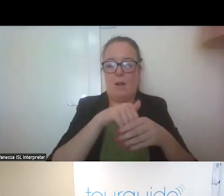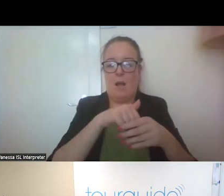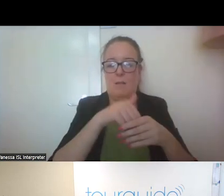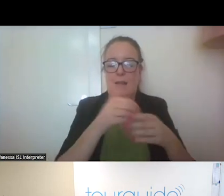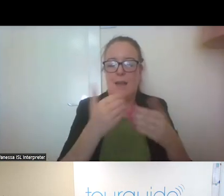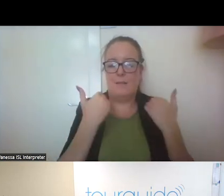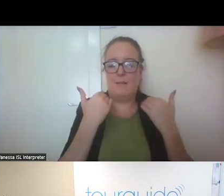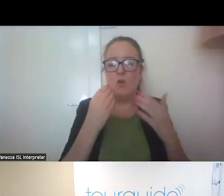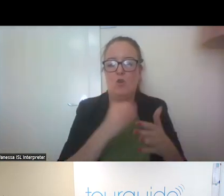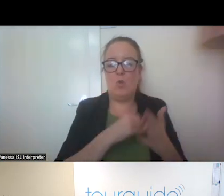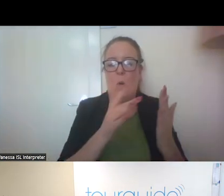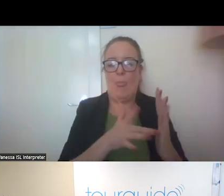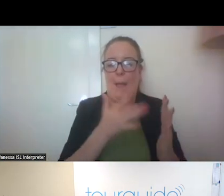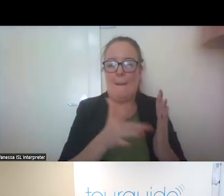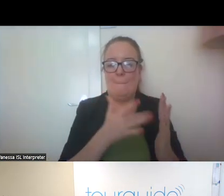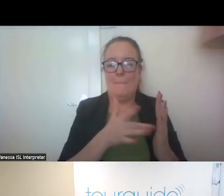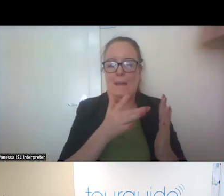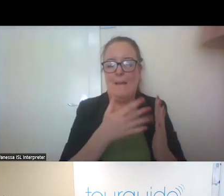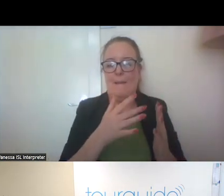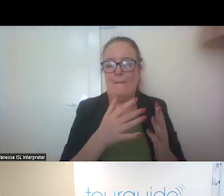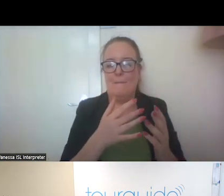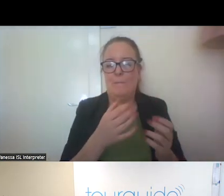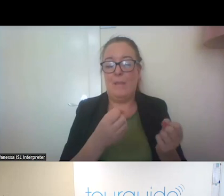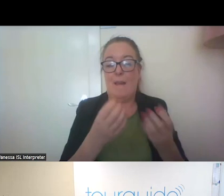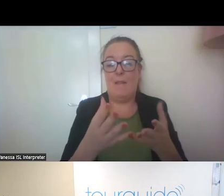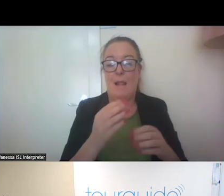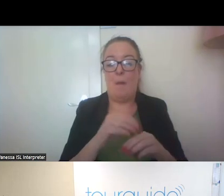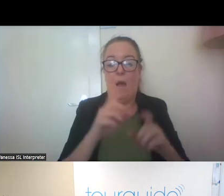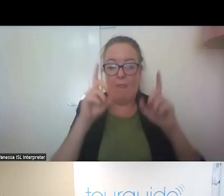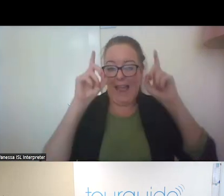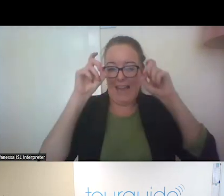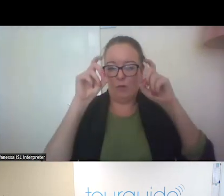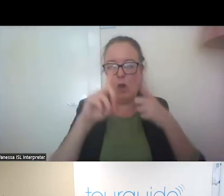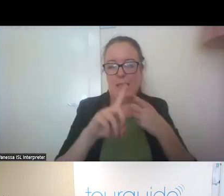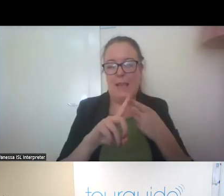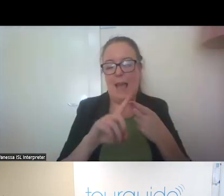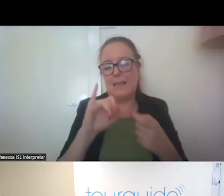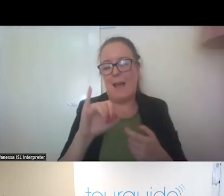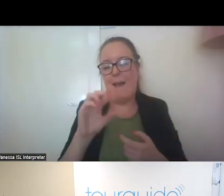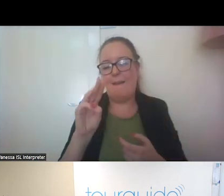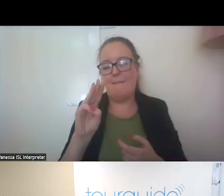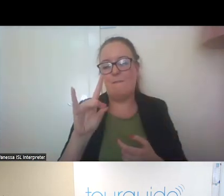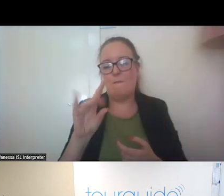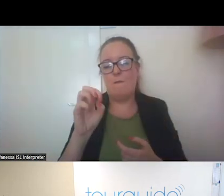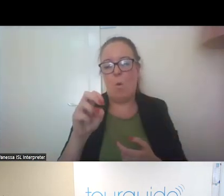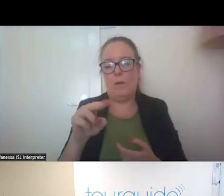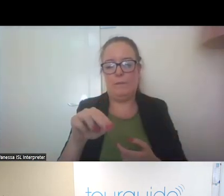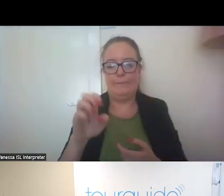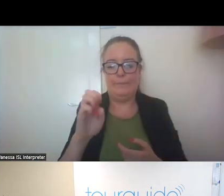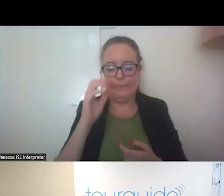available on Android and iPhones. And then if you want to have receivers, you can just purchase receivers